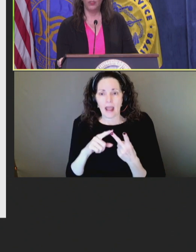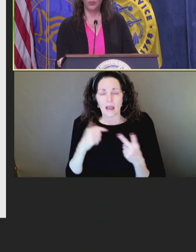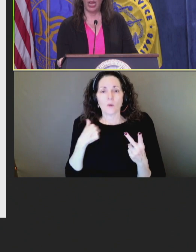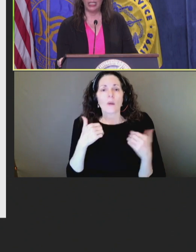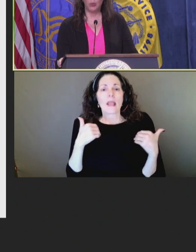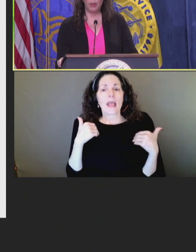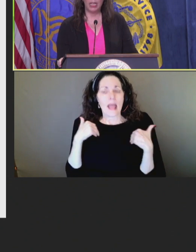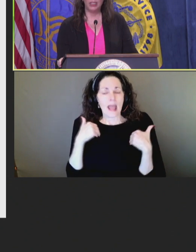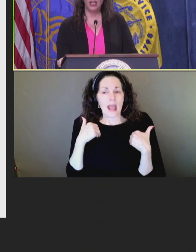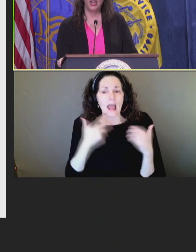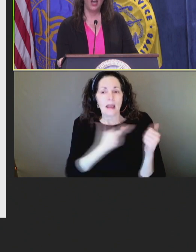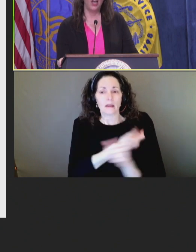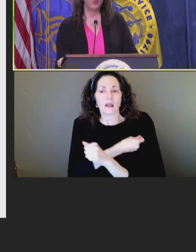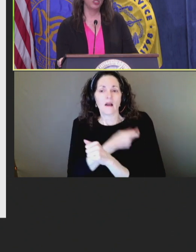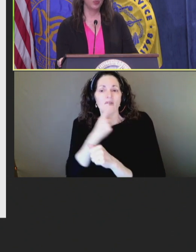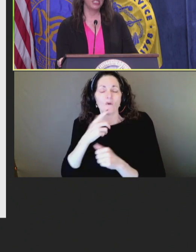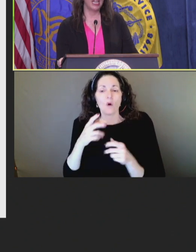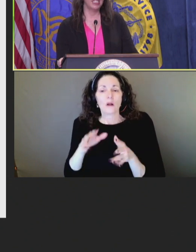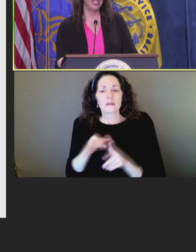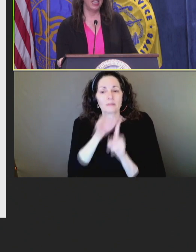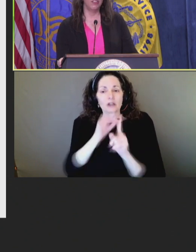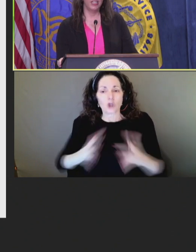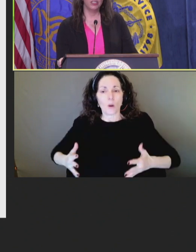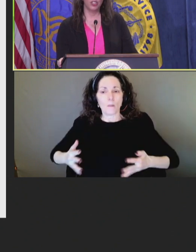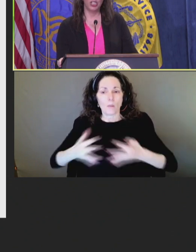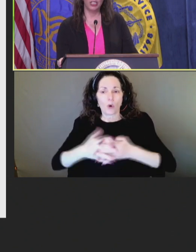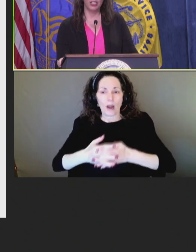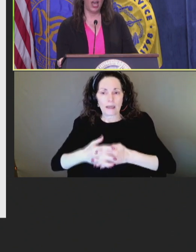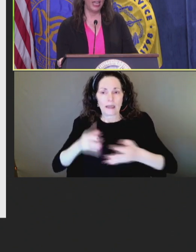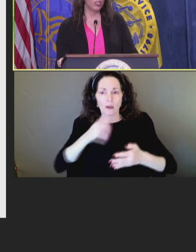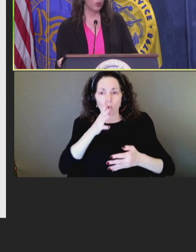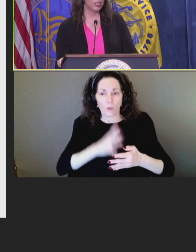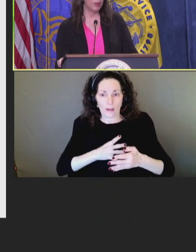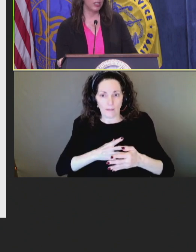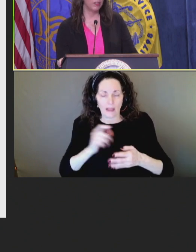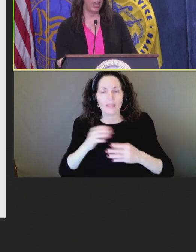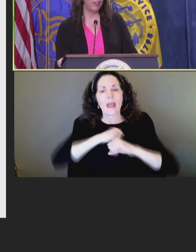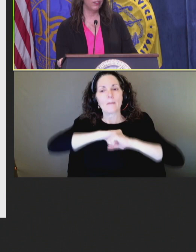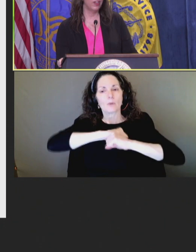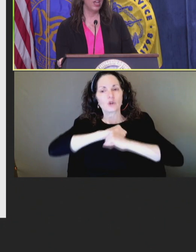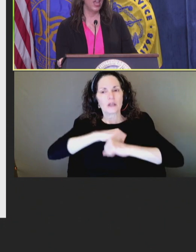pregnant women which protected the infant during the highest risk months of life.